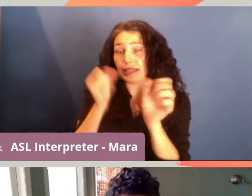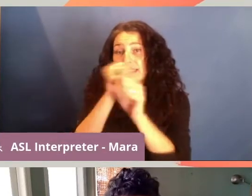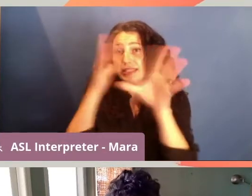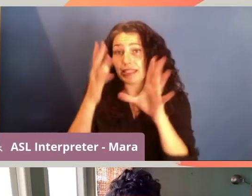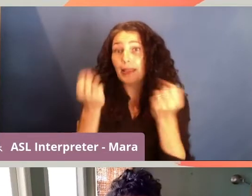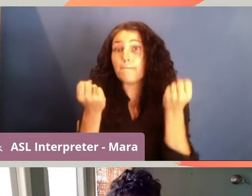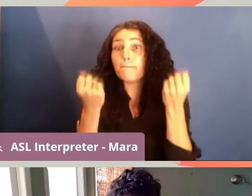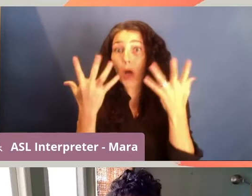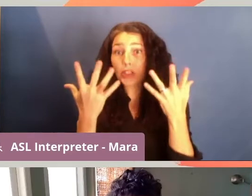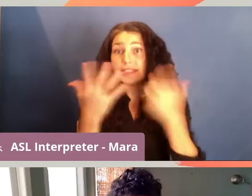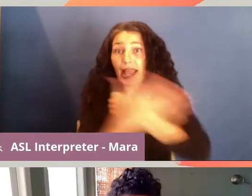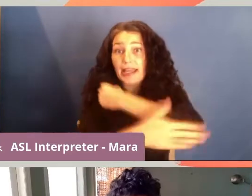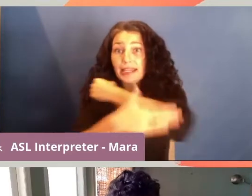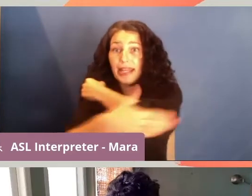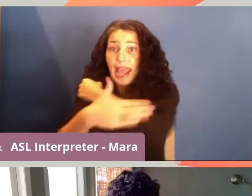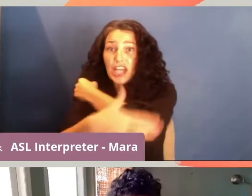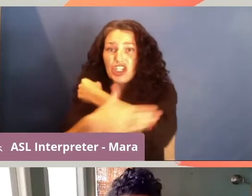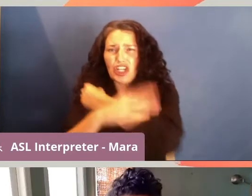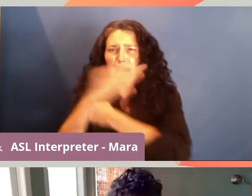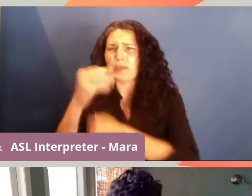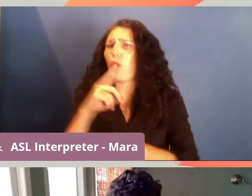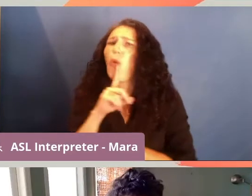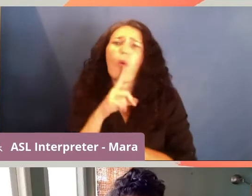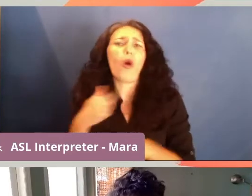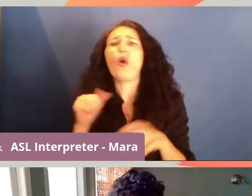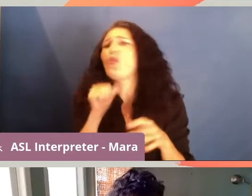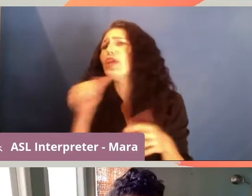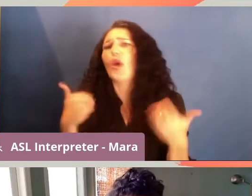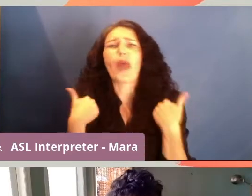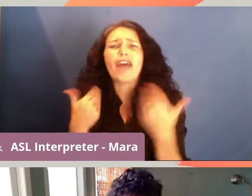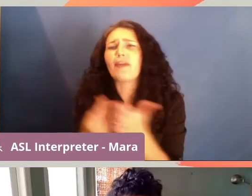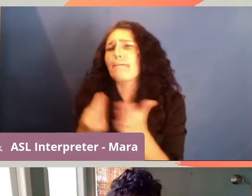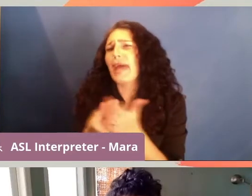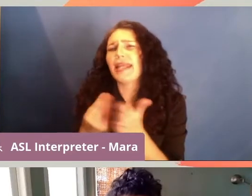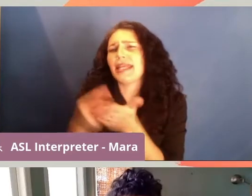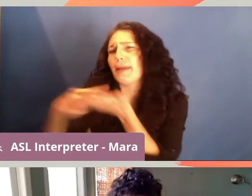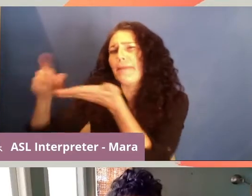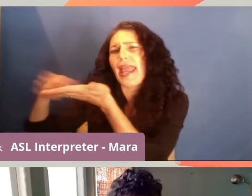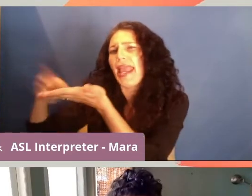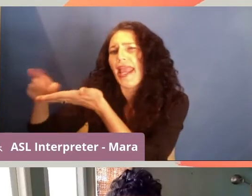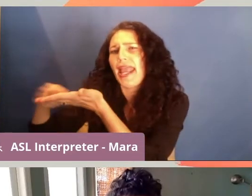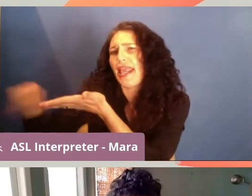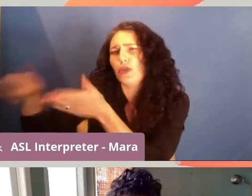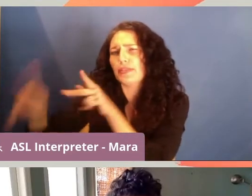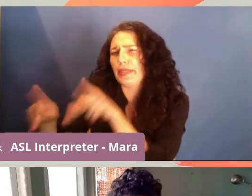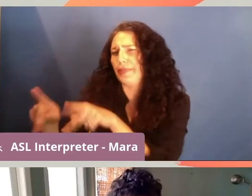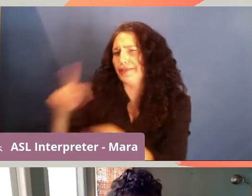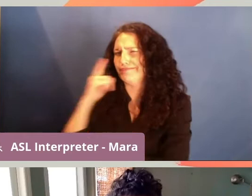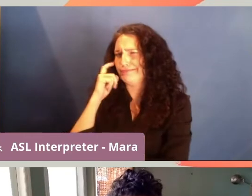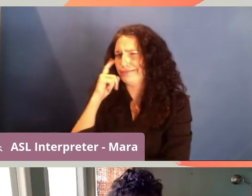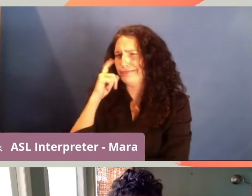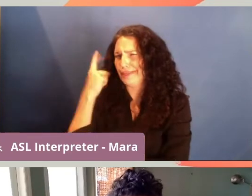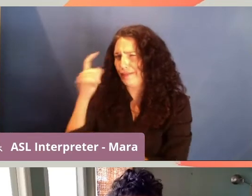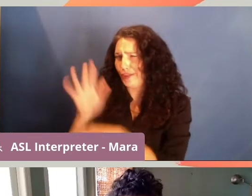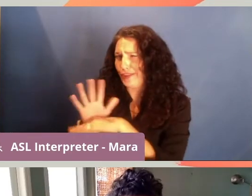said that they didn't have money to pay all these folks for this shoot that they were doing. And then there was a person, a trans person,